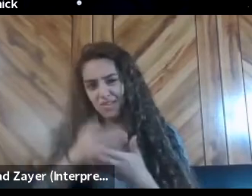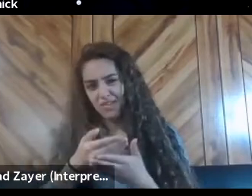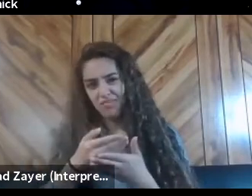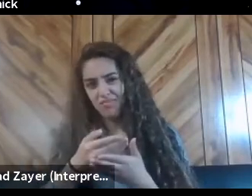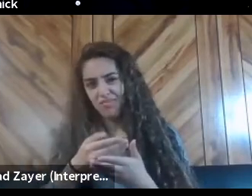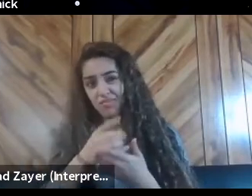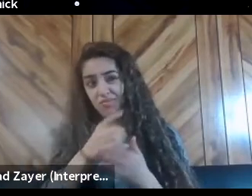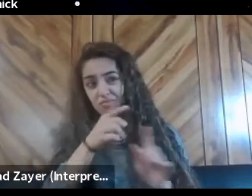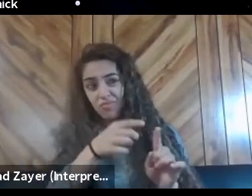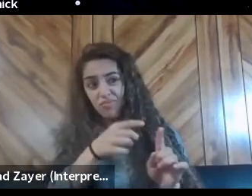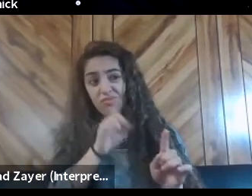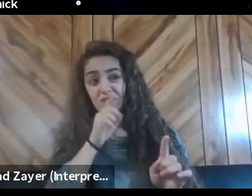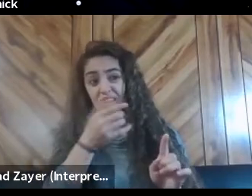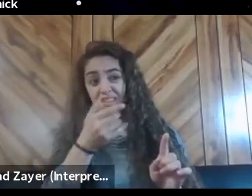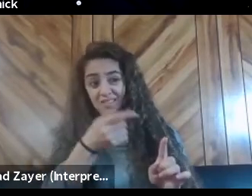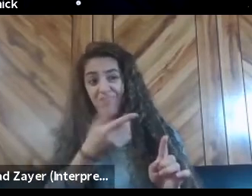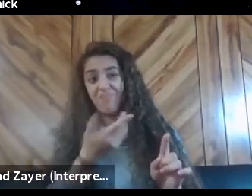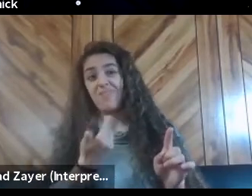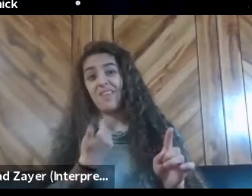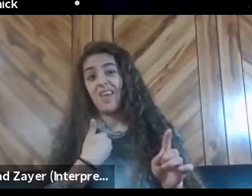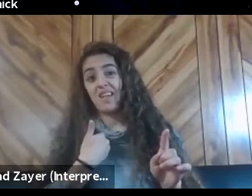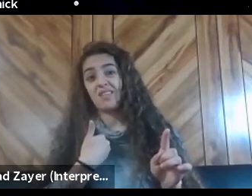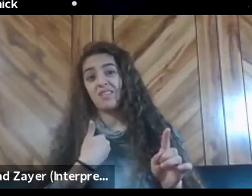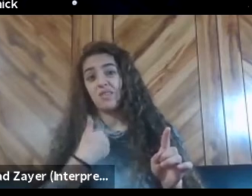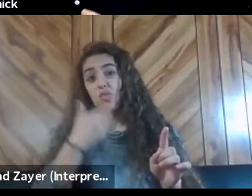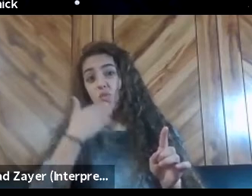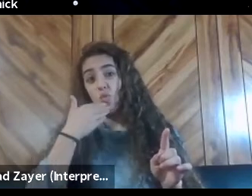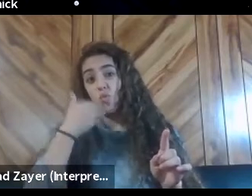brother, so he was you know, he liked mimicking everything